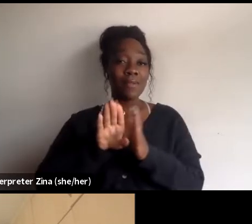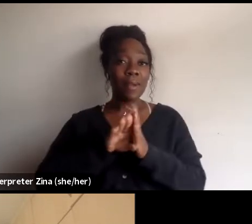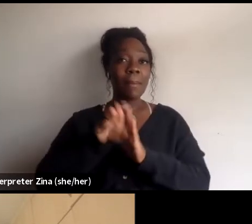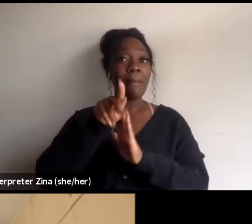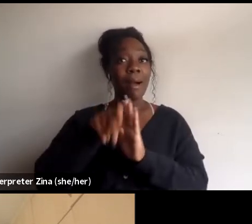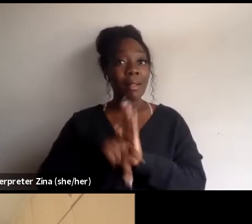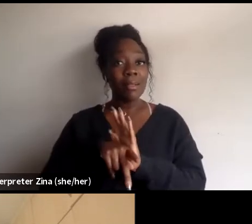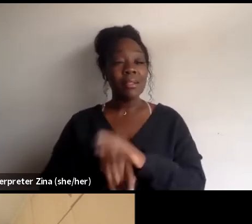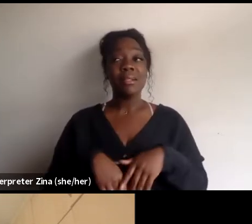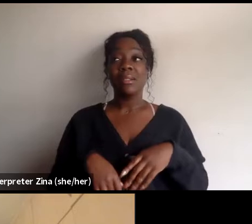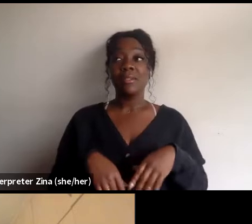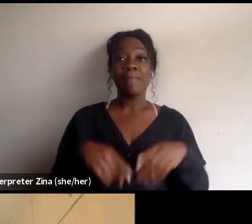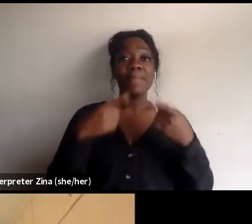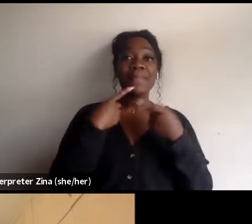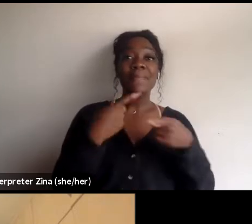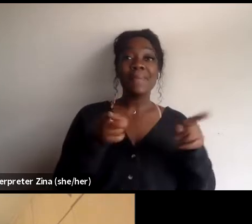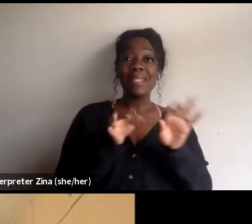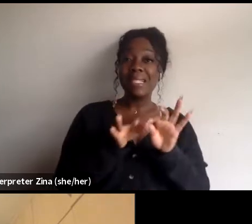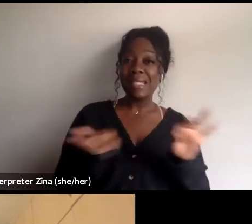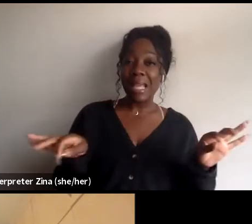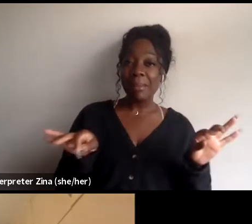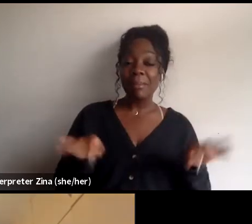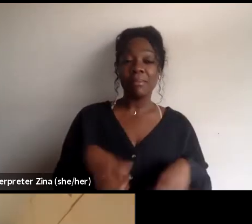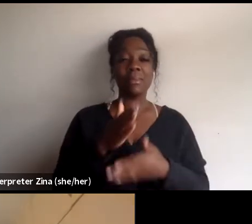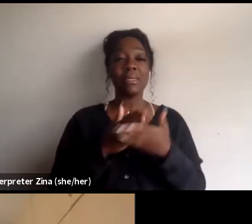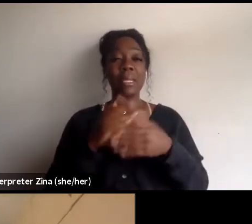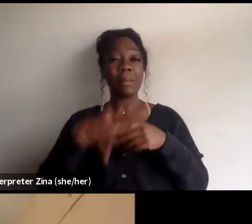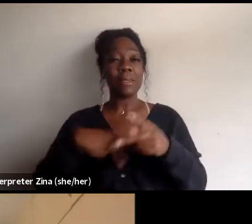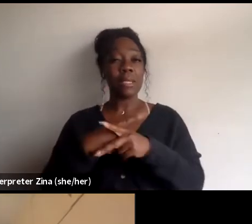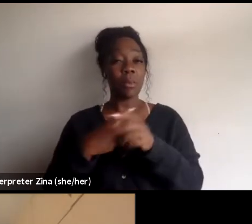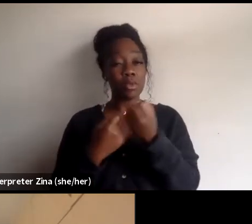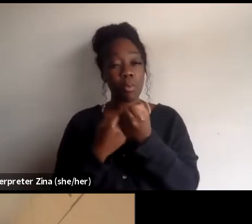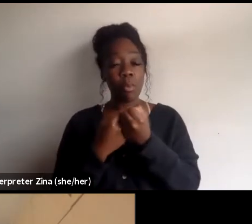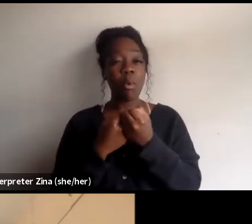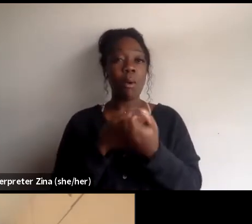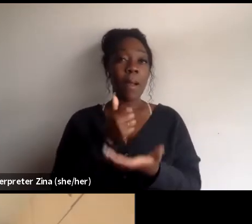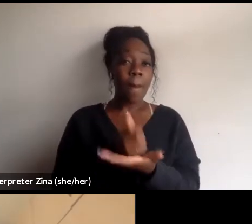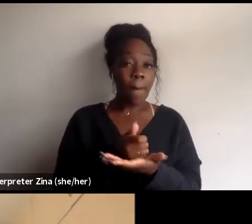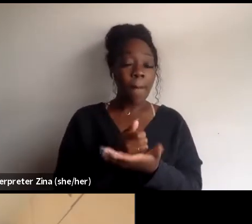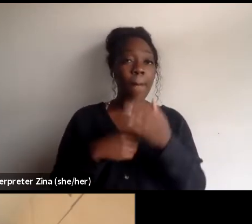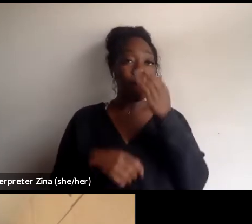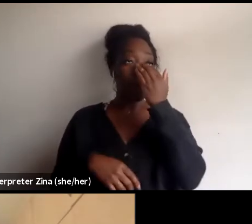or need some kind of support or help. So, I do quite a lot around that.